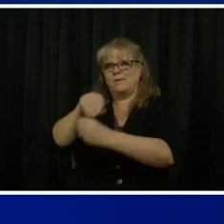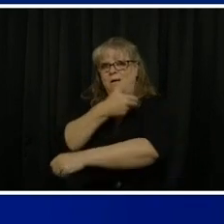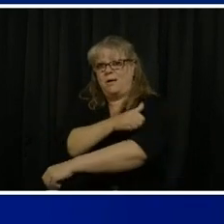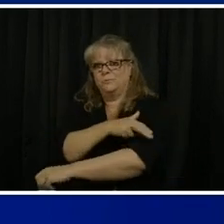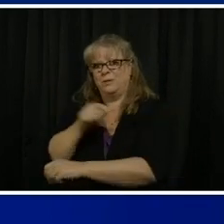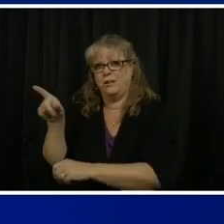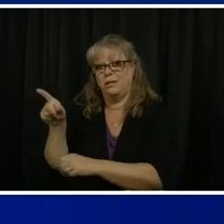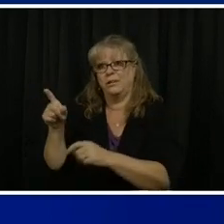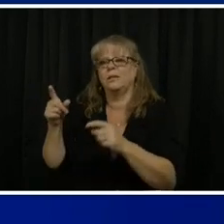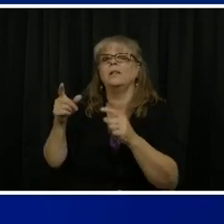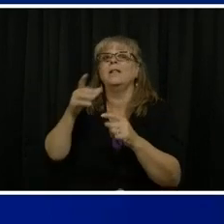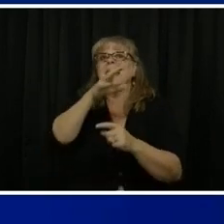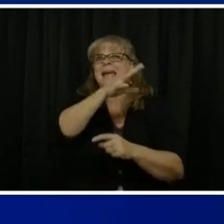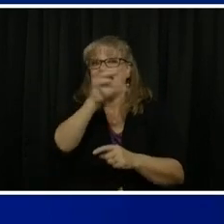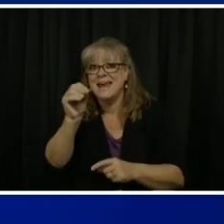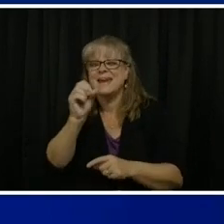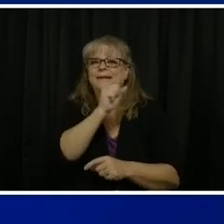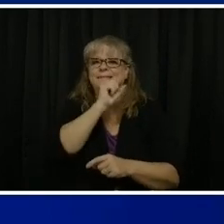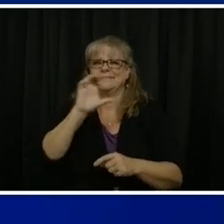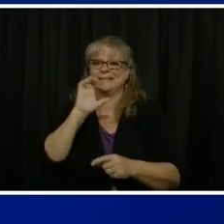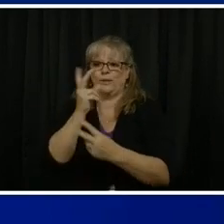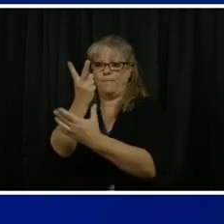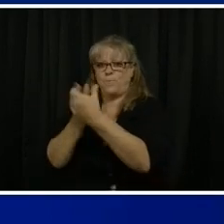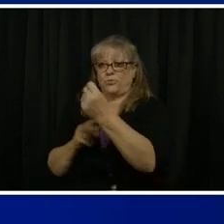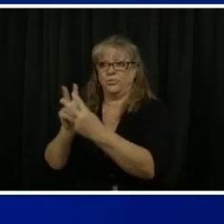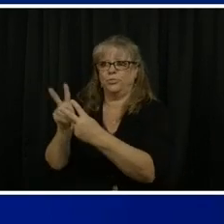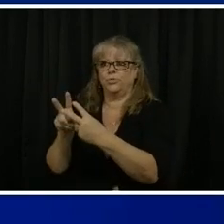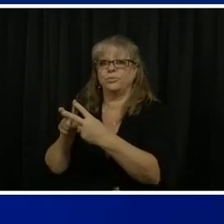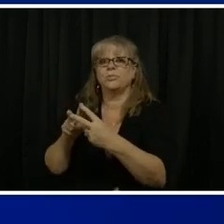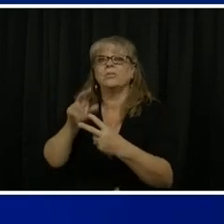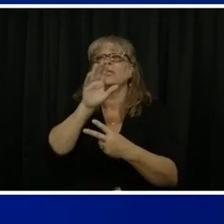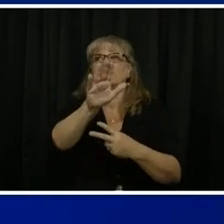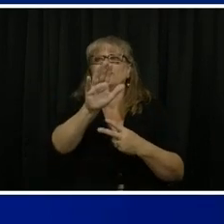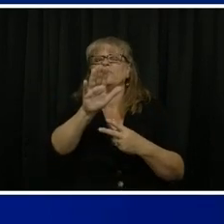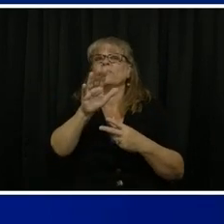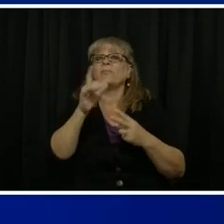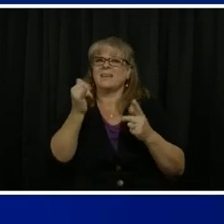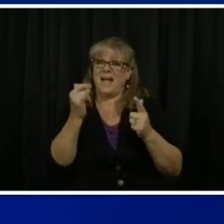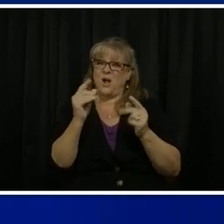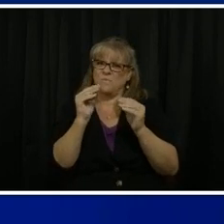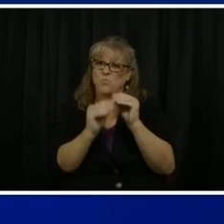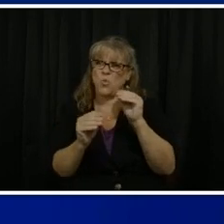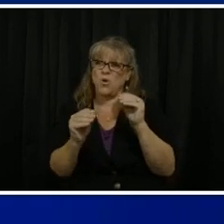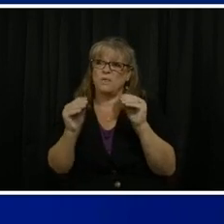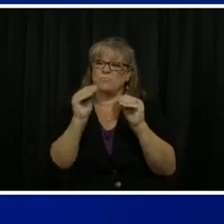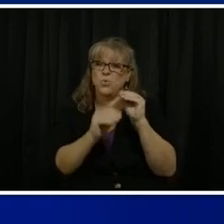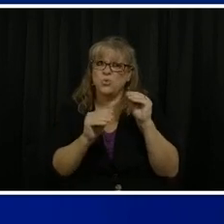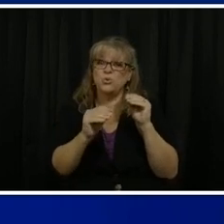NOW COMPRISING A GREATER PROPORTION OF HOSPITALIZED POPULATION. WE ARE SEEING AN INCREASE IN HOSPITALIZATIONS IN MIDDLE-AGED